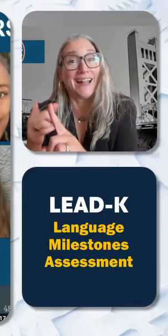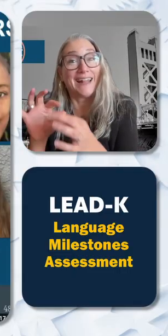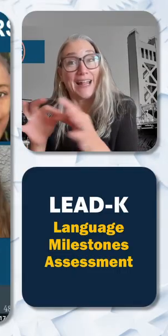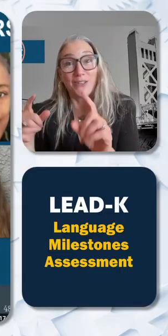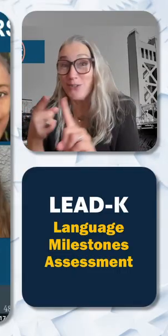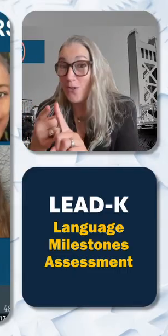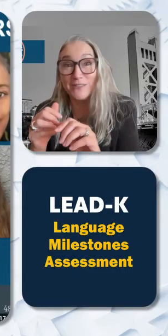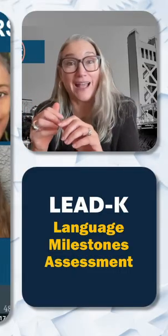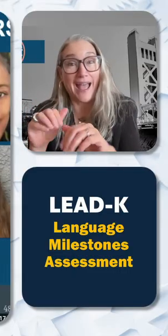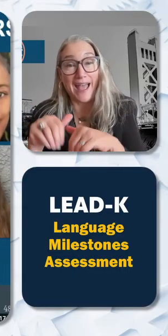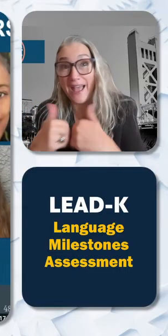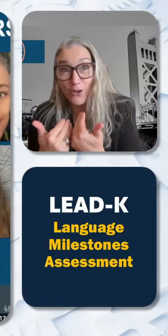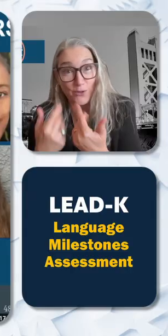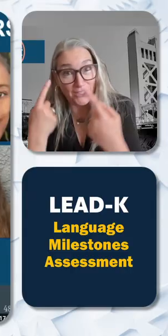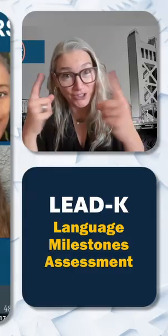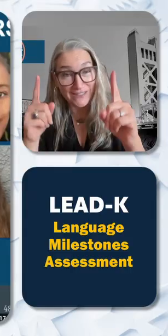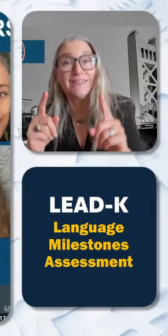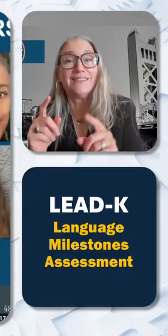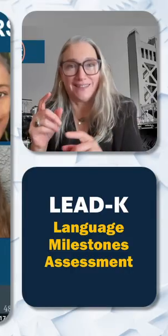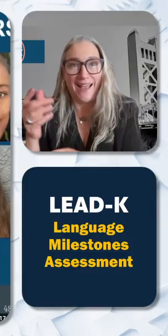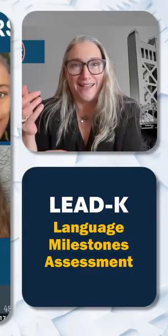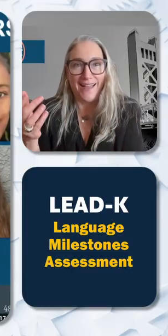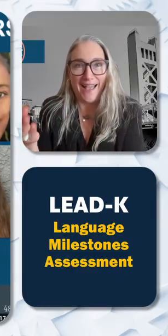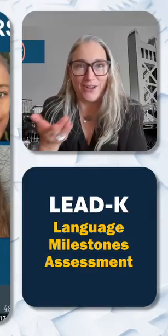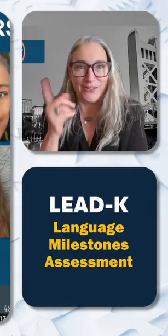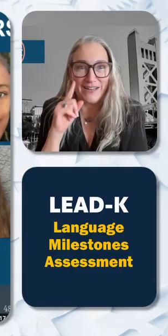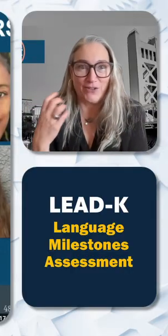Again, language milestones, set up, language goals, and…